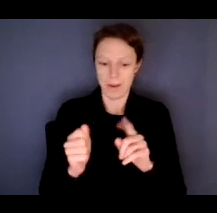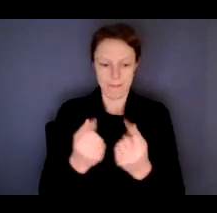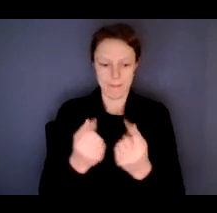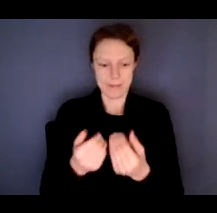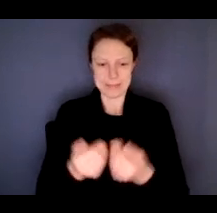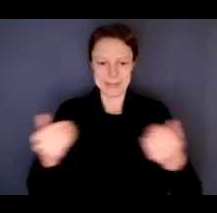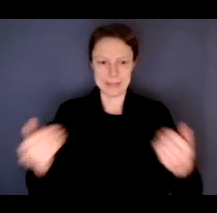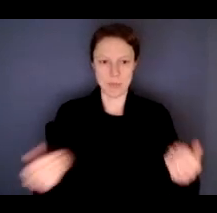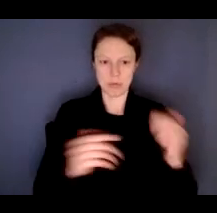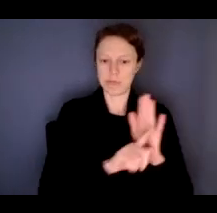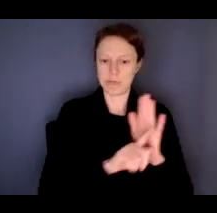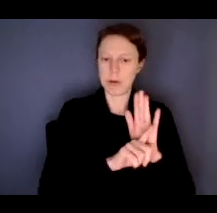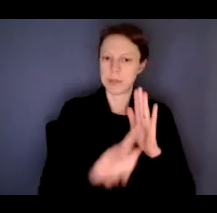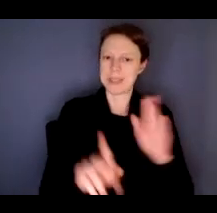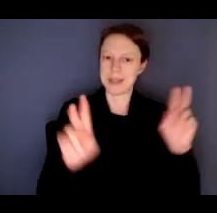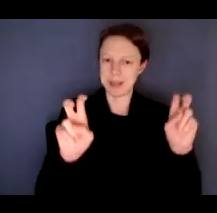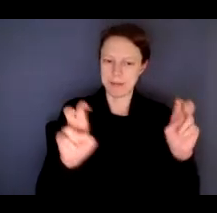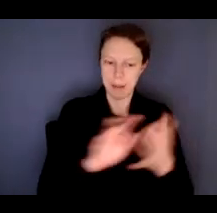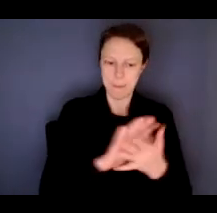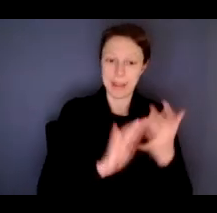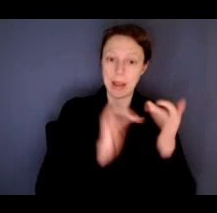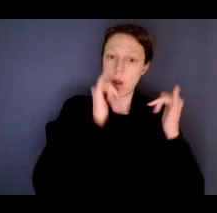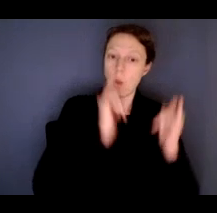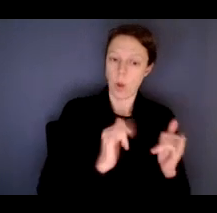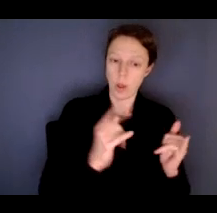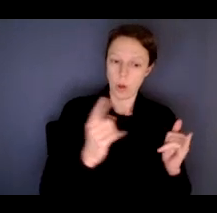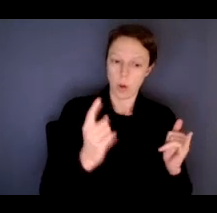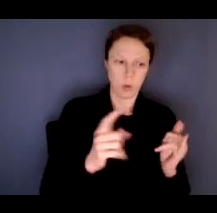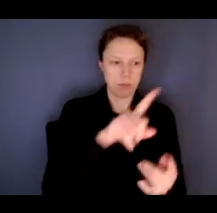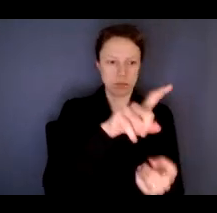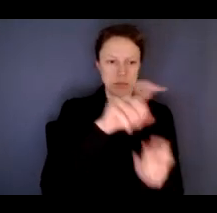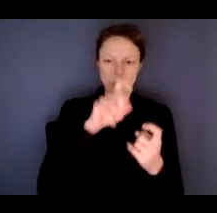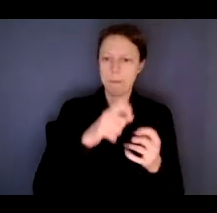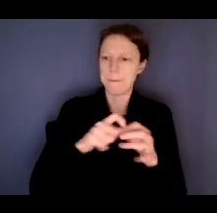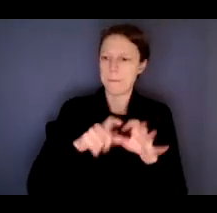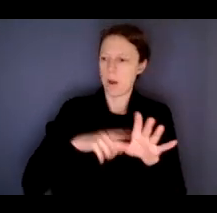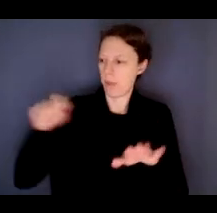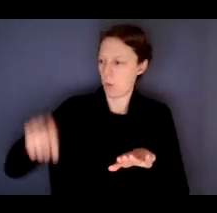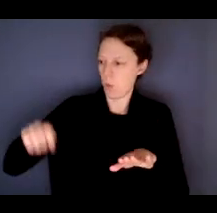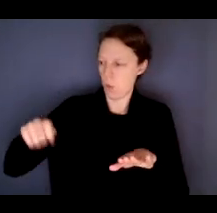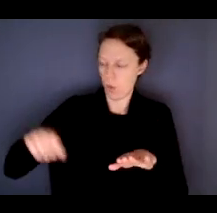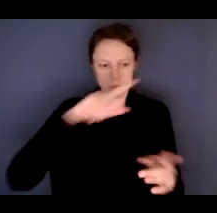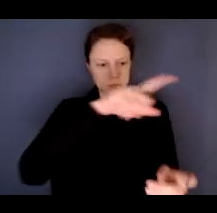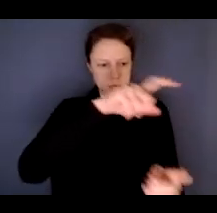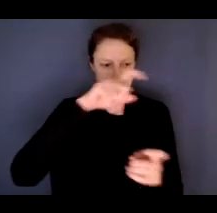representative is a lawyer who is appointed by the court that doesn't act for the parents